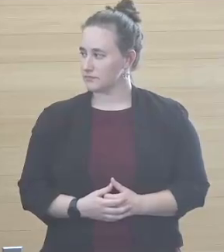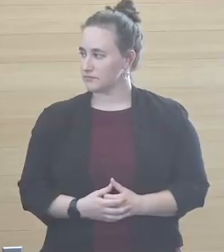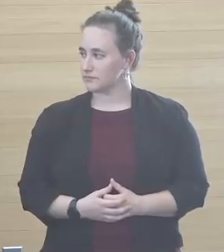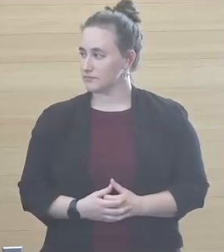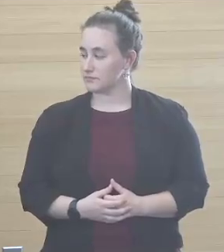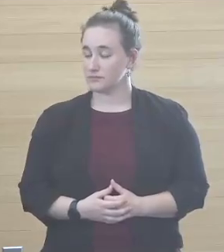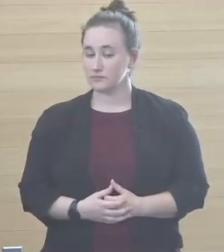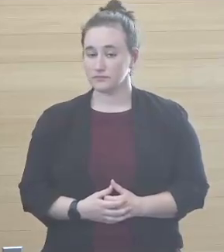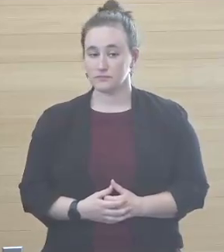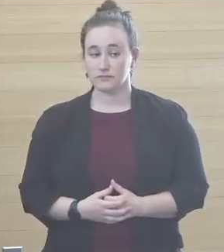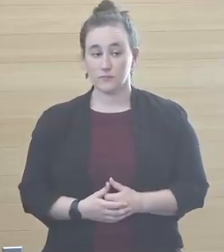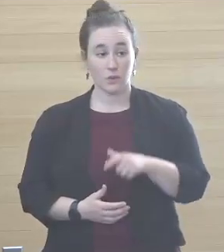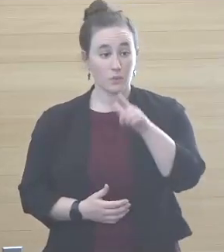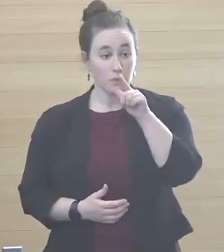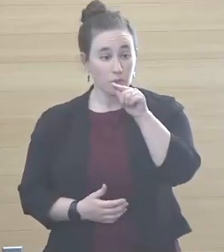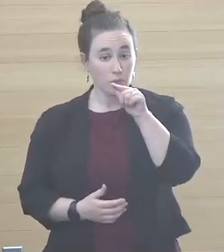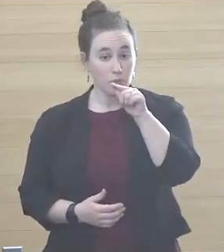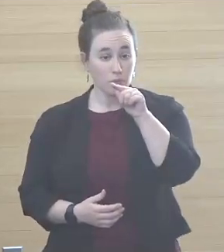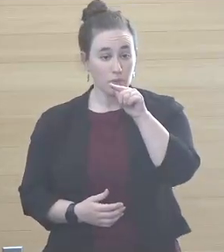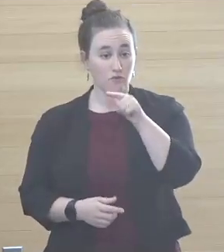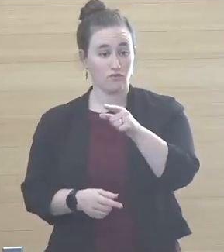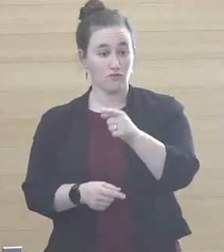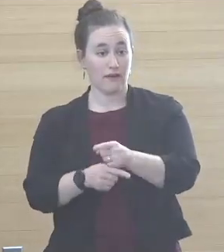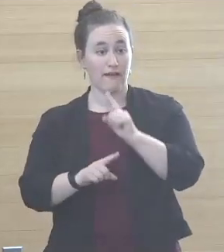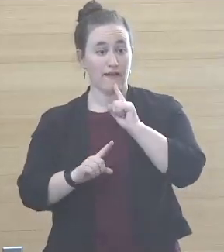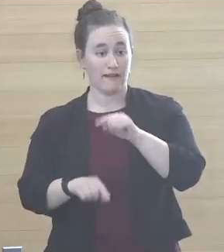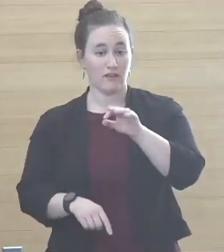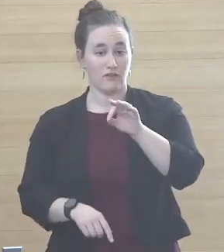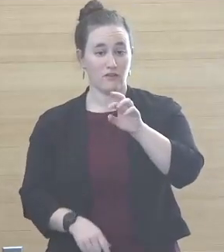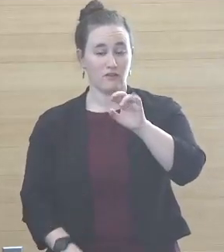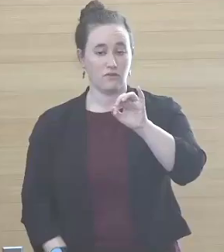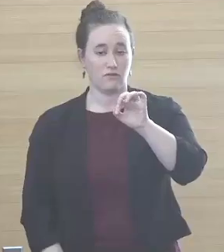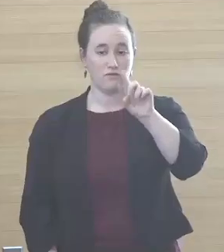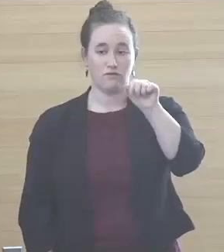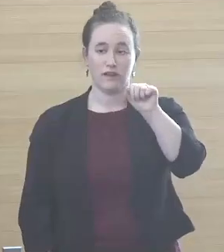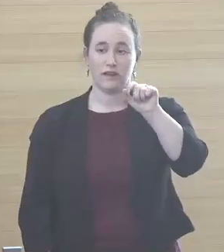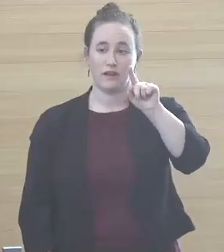Yeah, so the correct answer was actually Frida Kahlo.